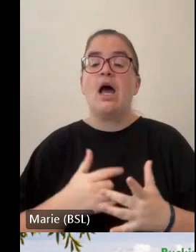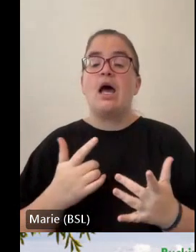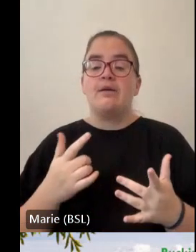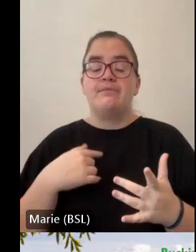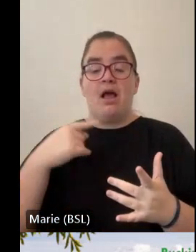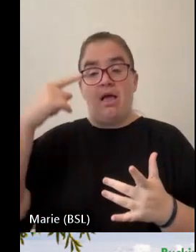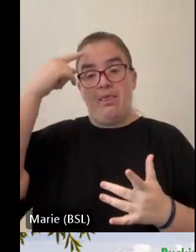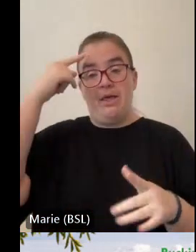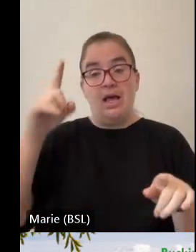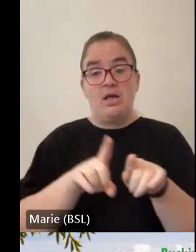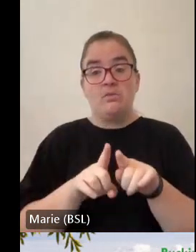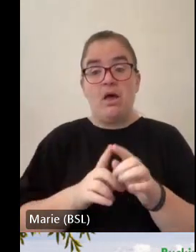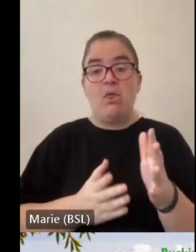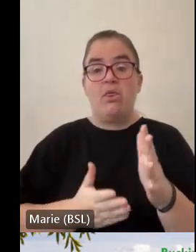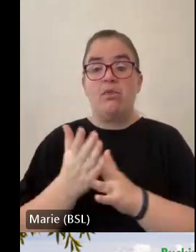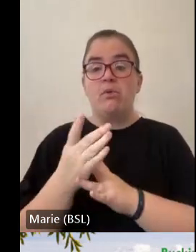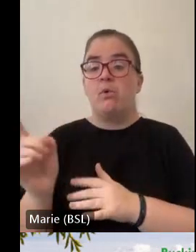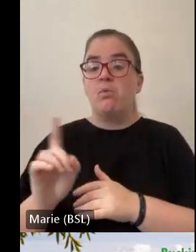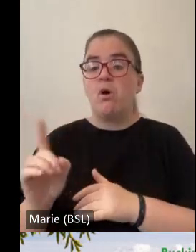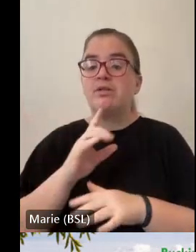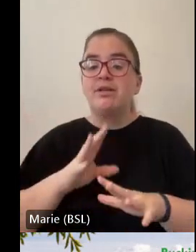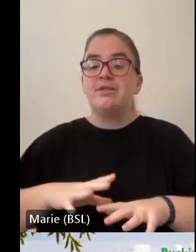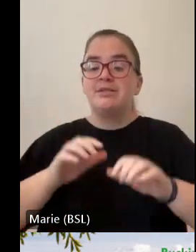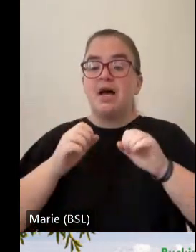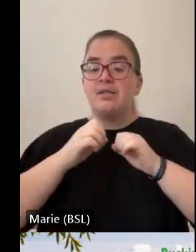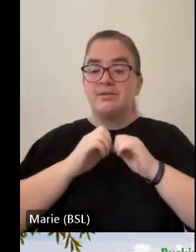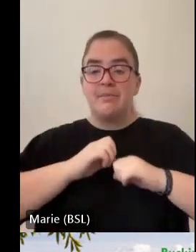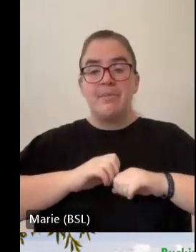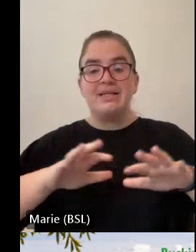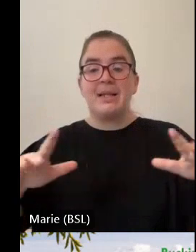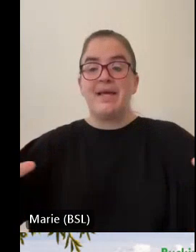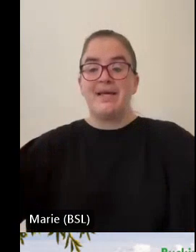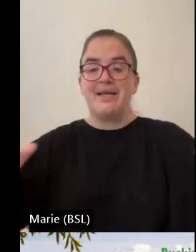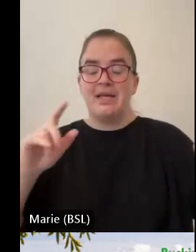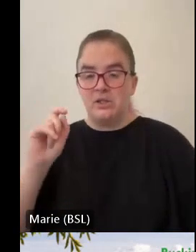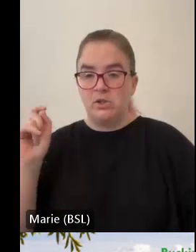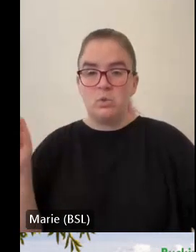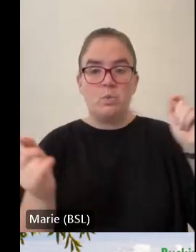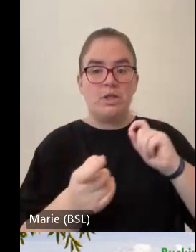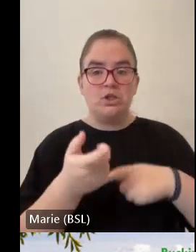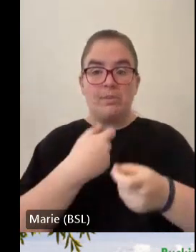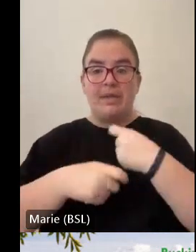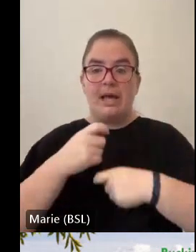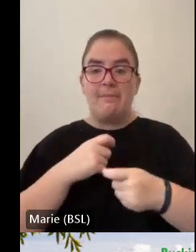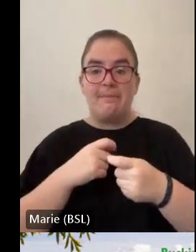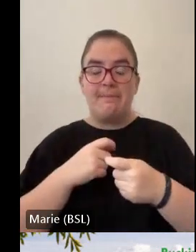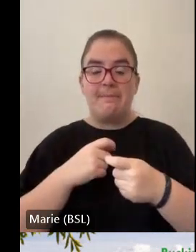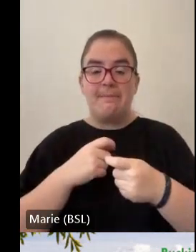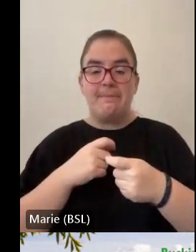and I think certainly through the start of the pandemic, it switched from, umm, our.